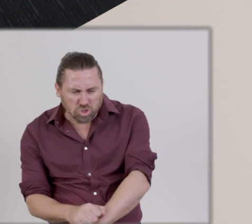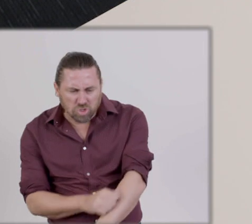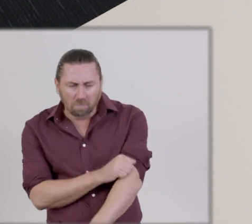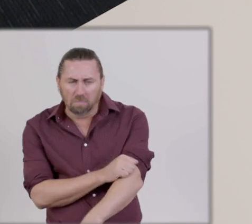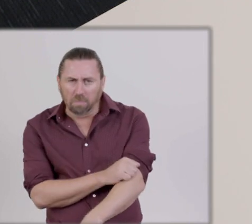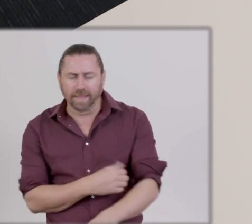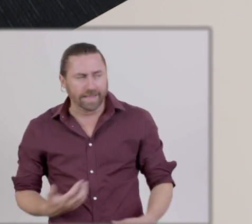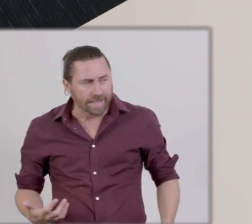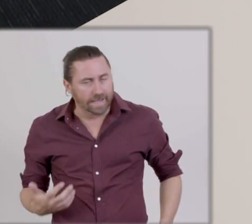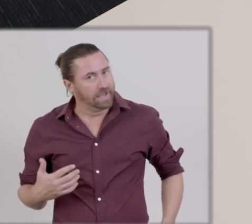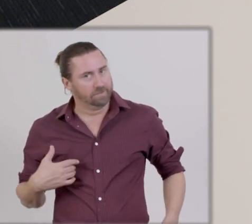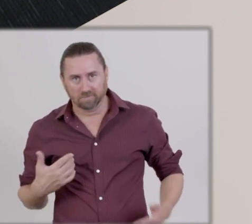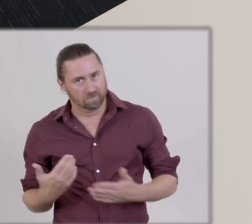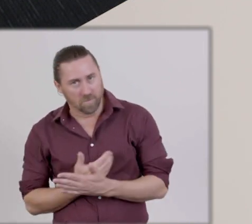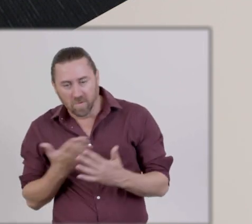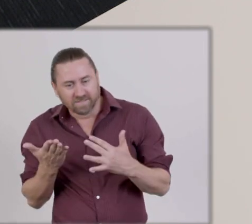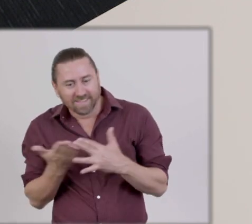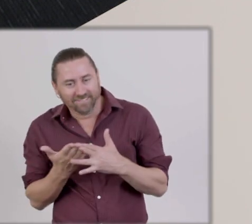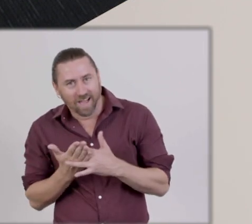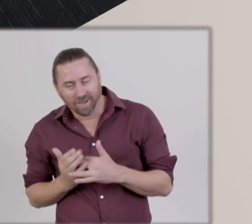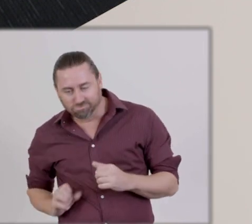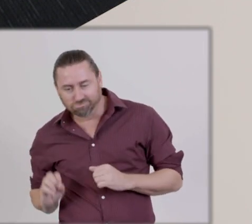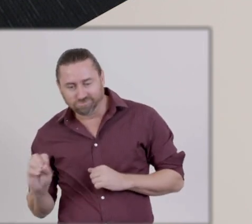So, we need to keep dividing.